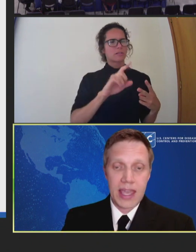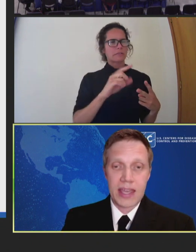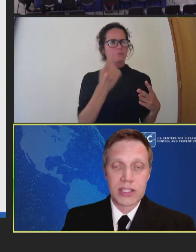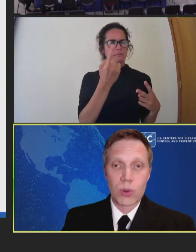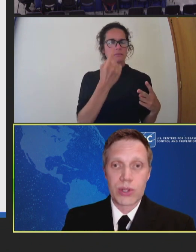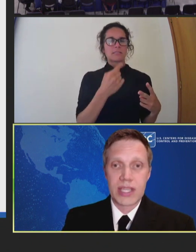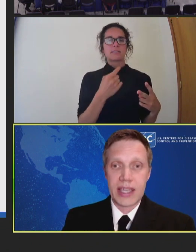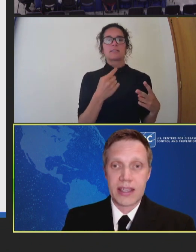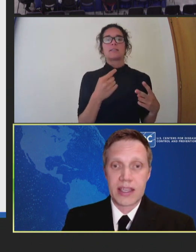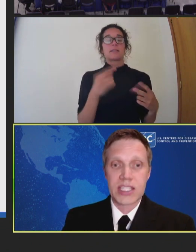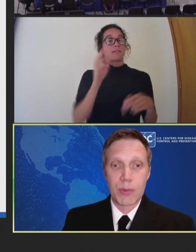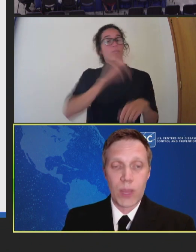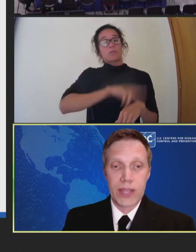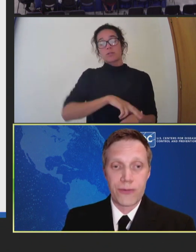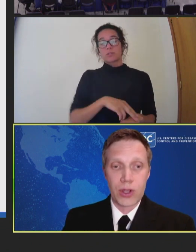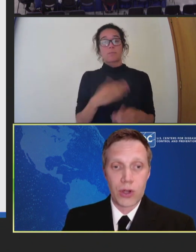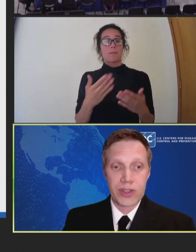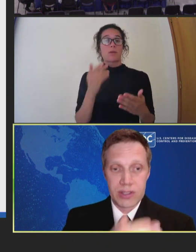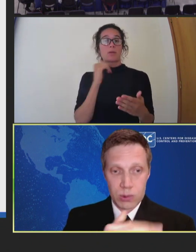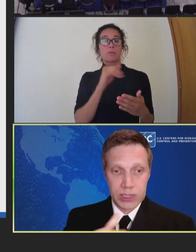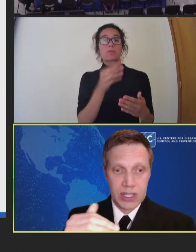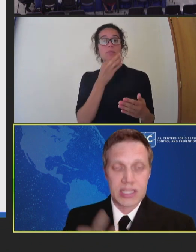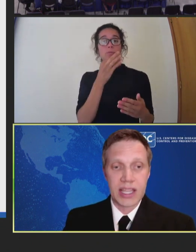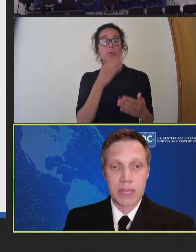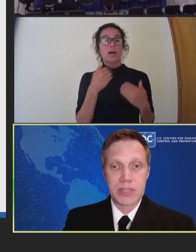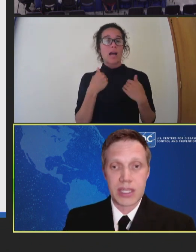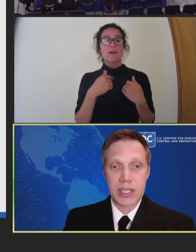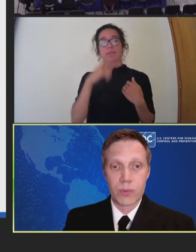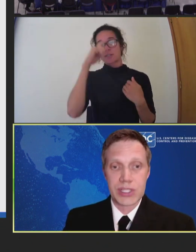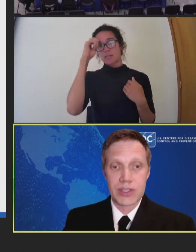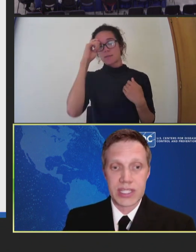heading towards a summer wave for COVID there, at least on a slight uptick here. And we shall see,